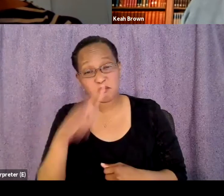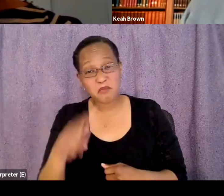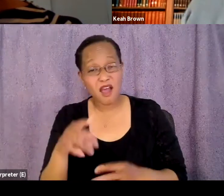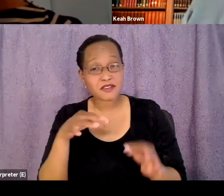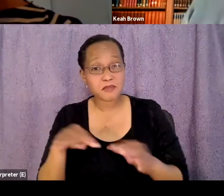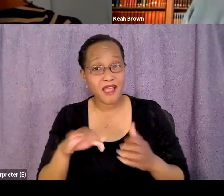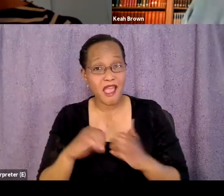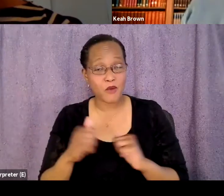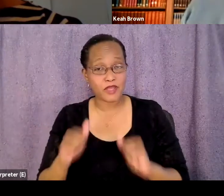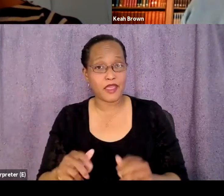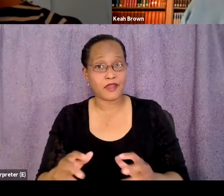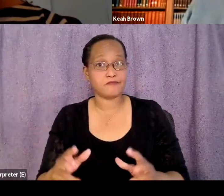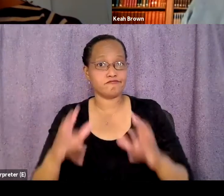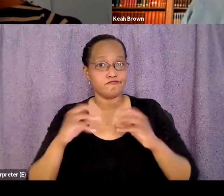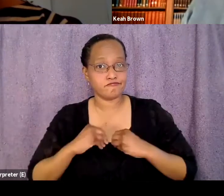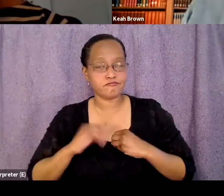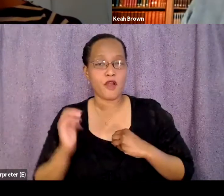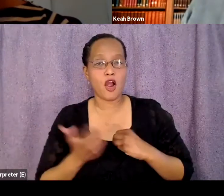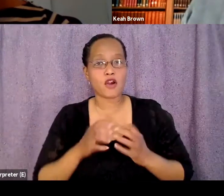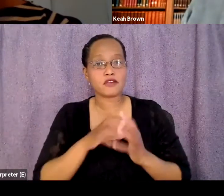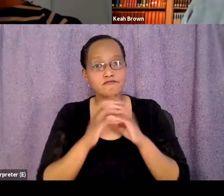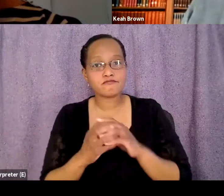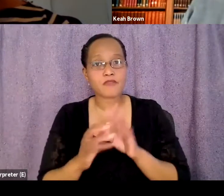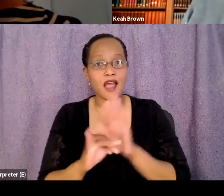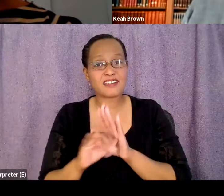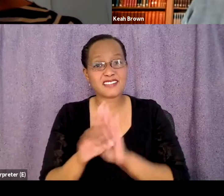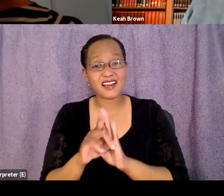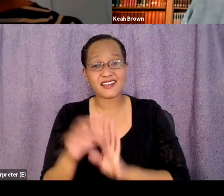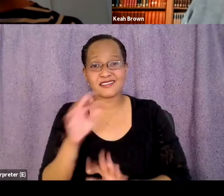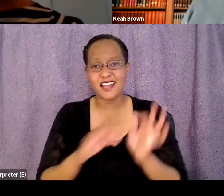identities, instead of feeling like we can only identify with a singular identity group.